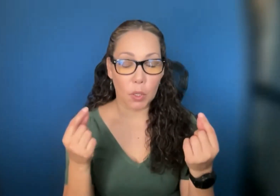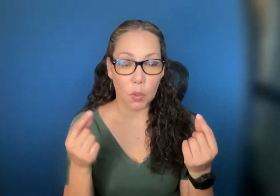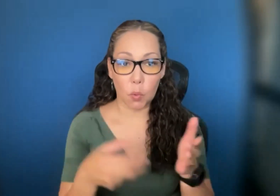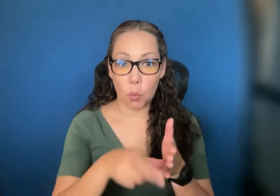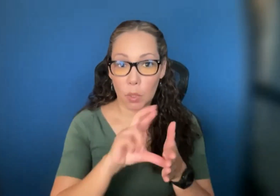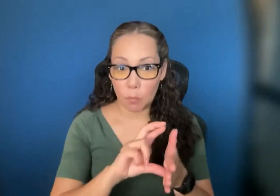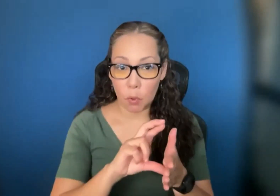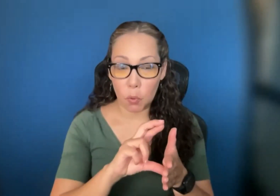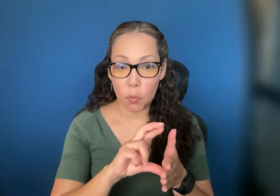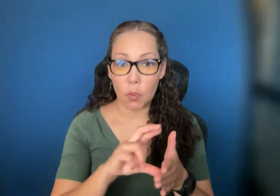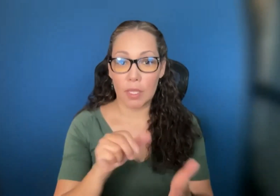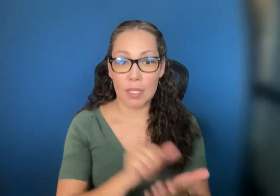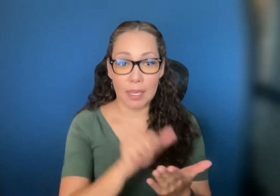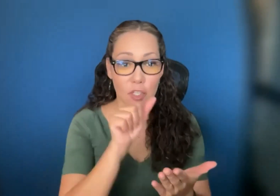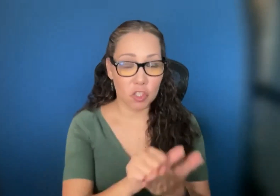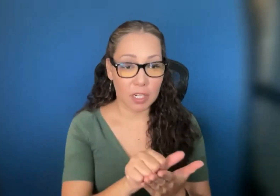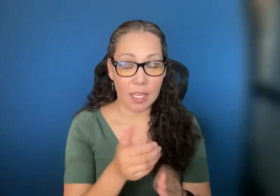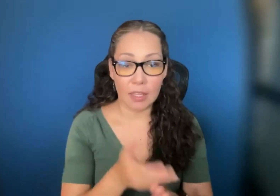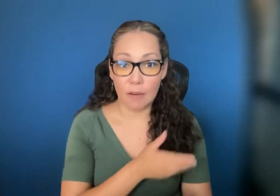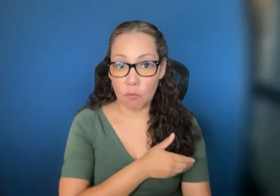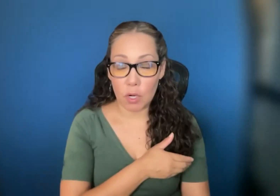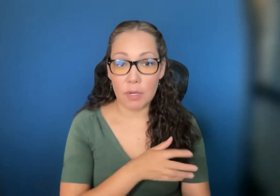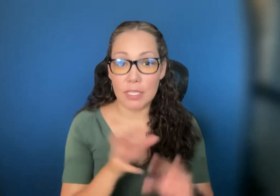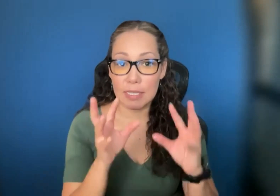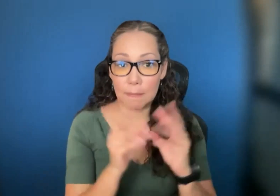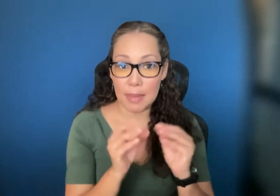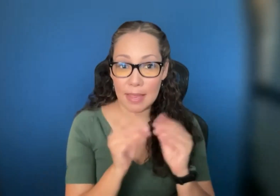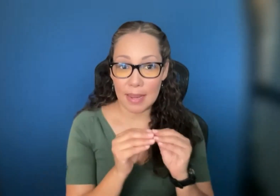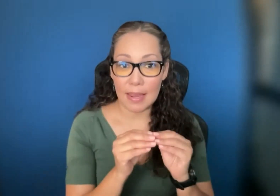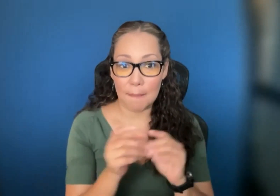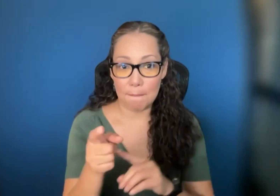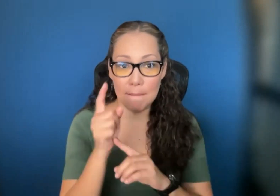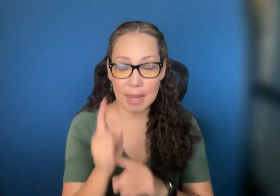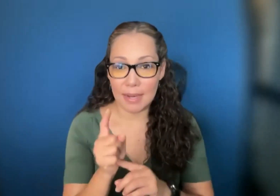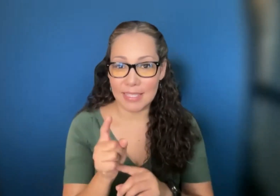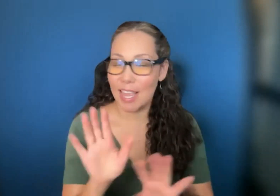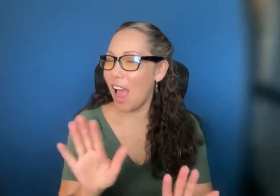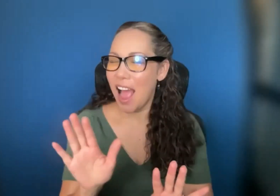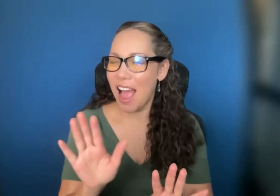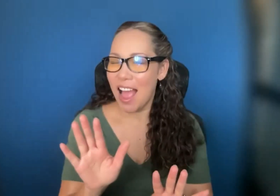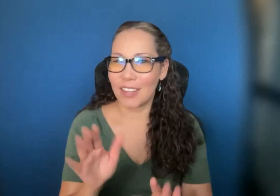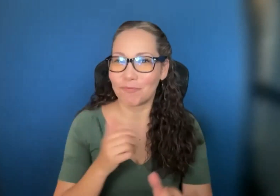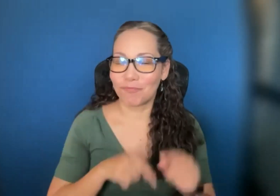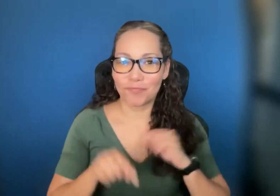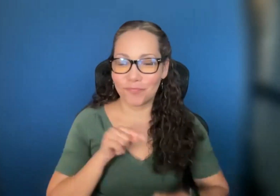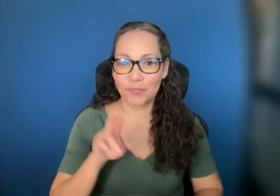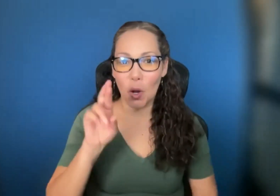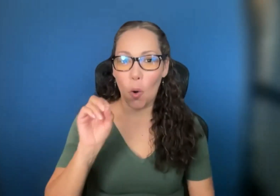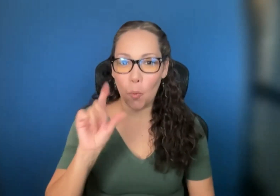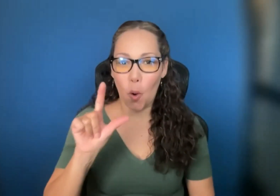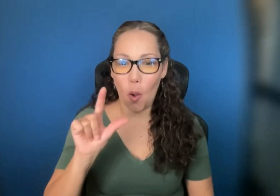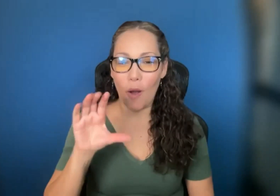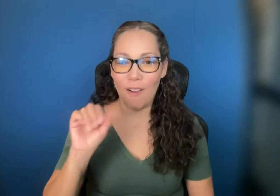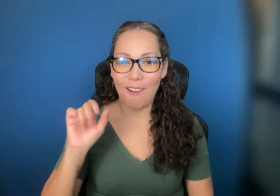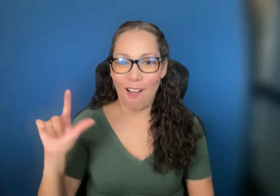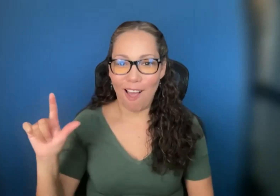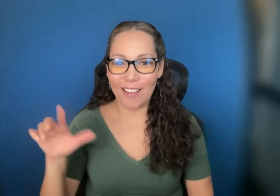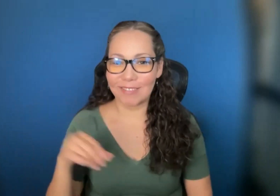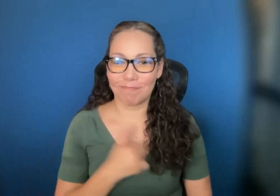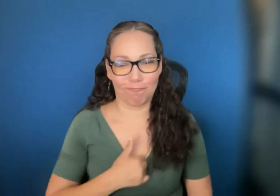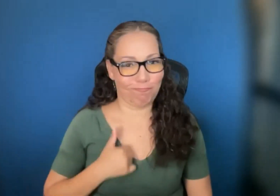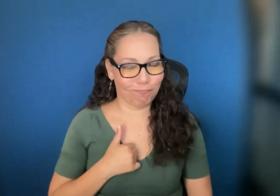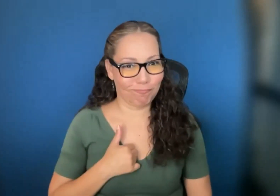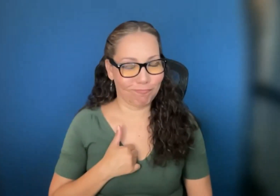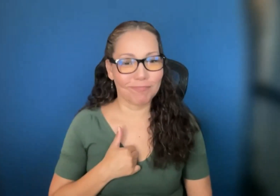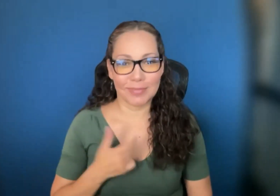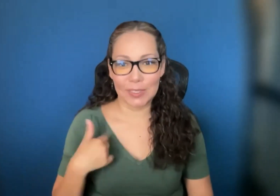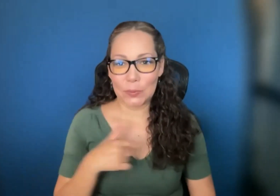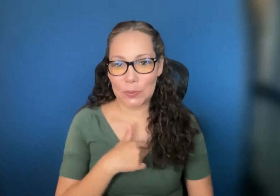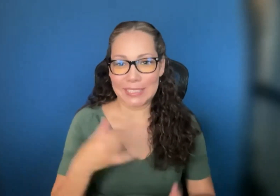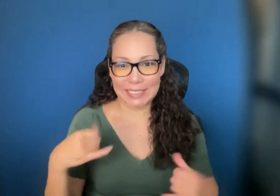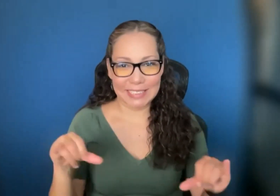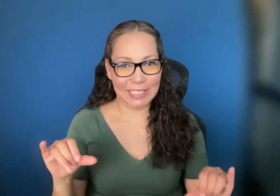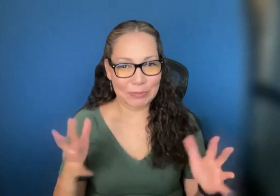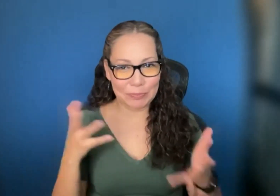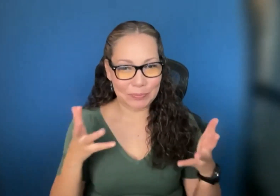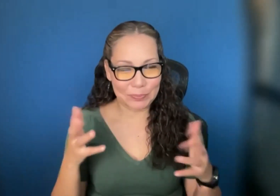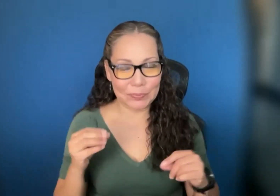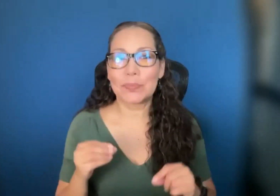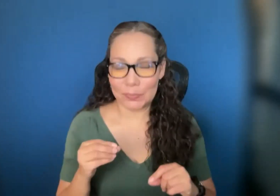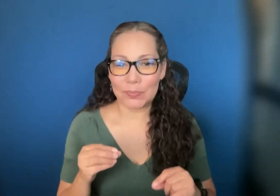agenda and the previous meeting minutes oh roll call apologies we're we're still roll call is